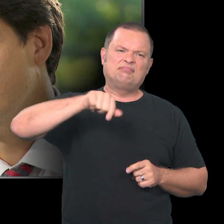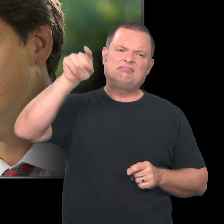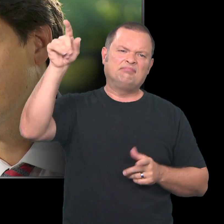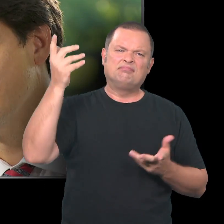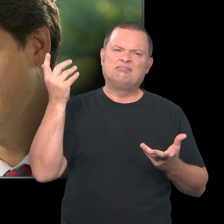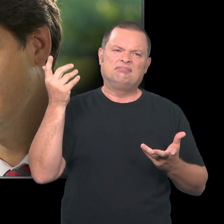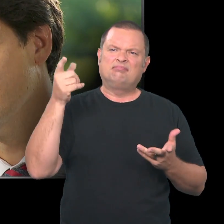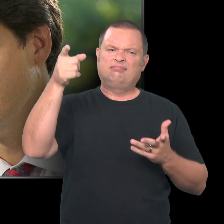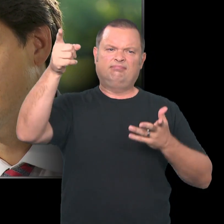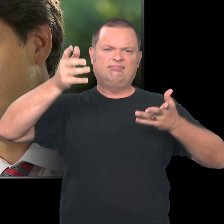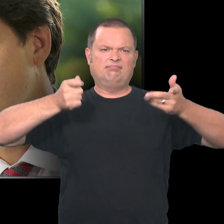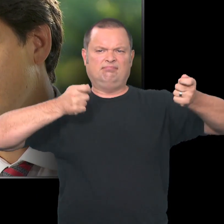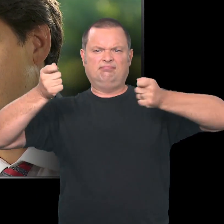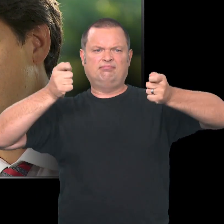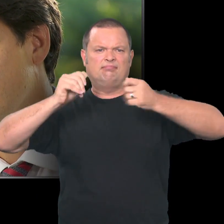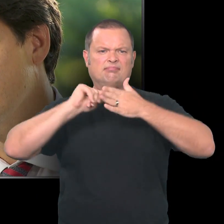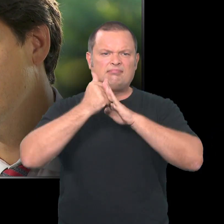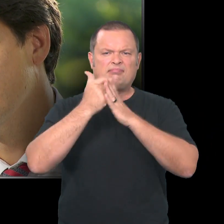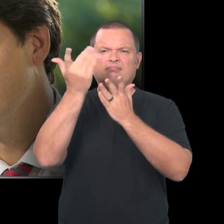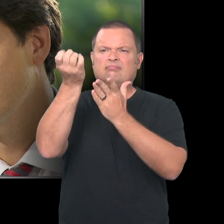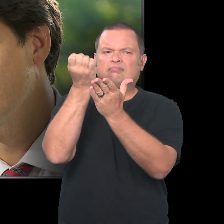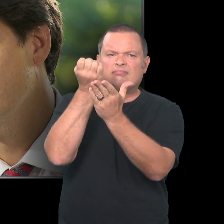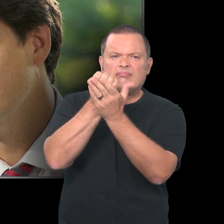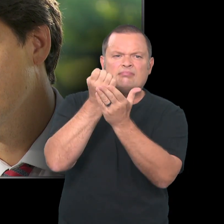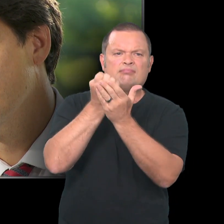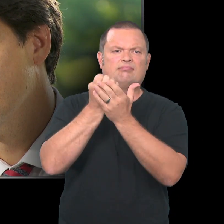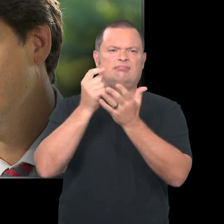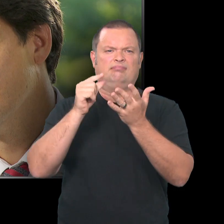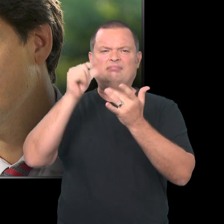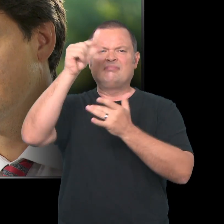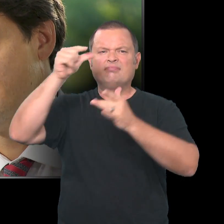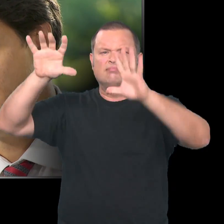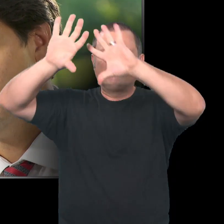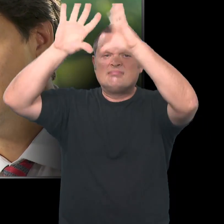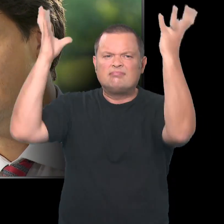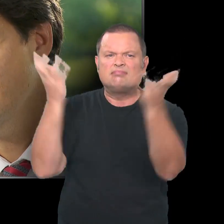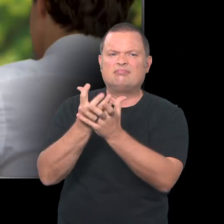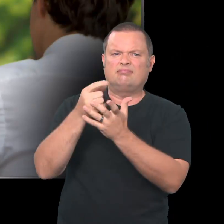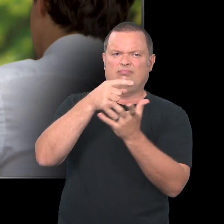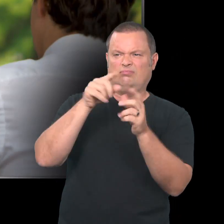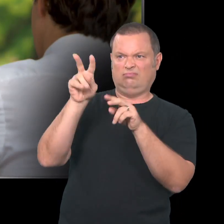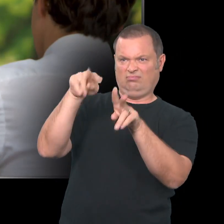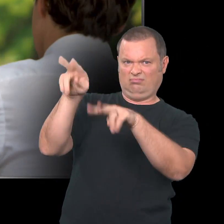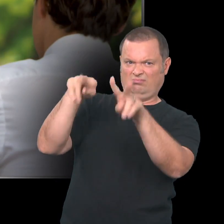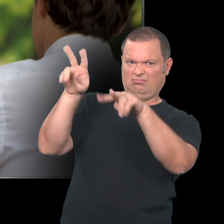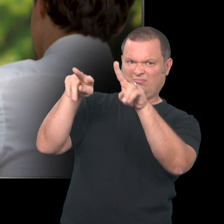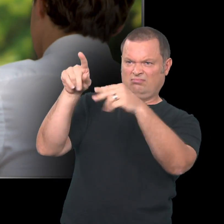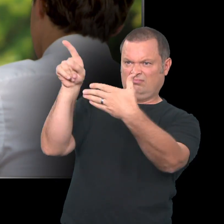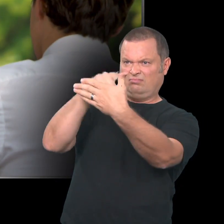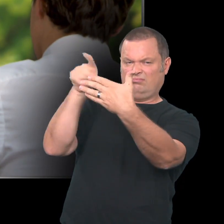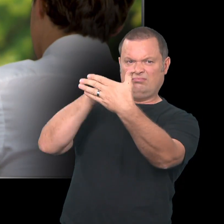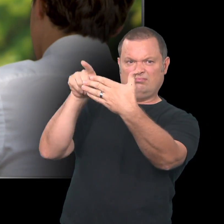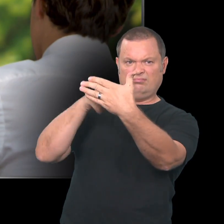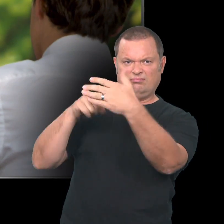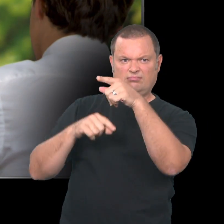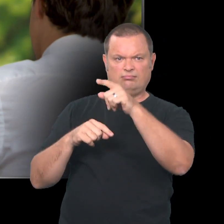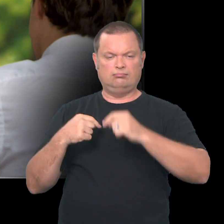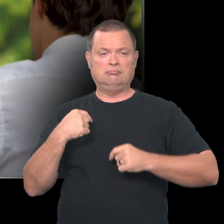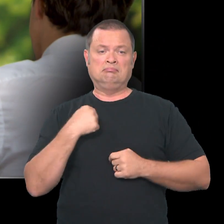and questioning their basic management, not only of the economy, but of government.